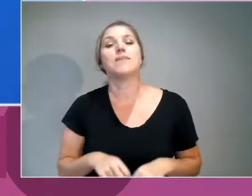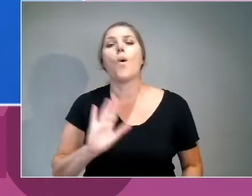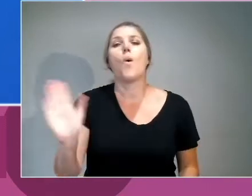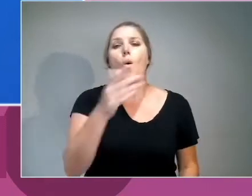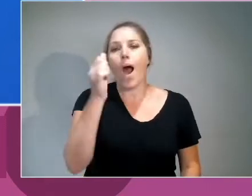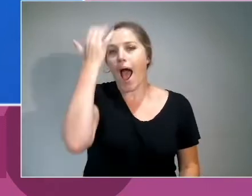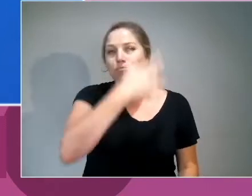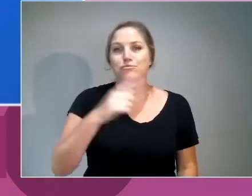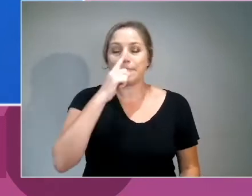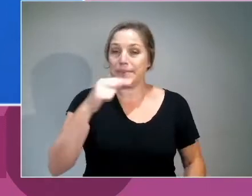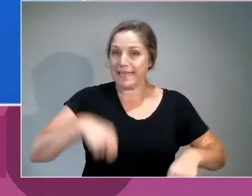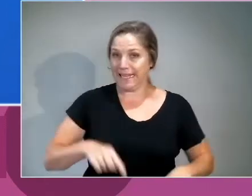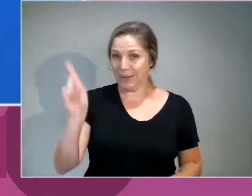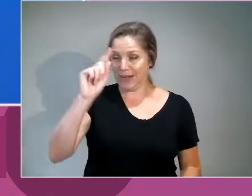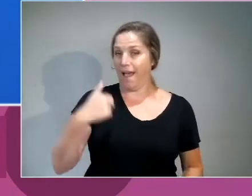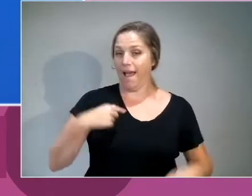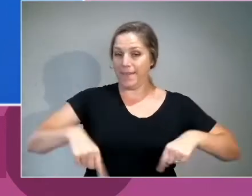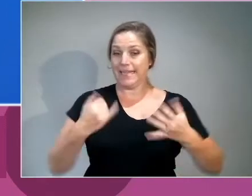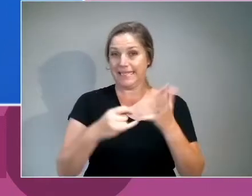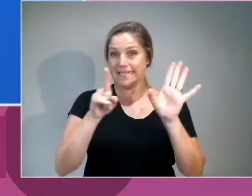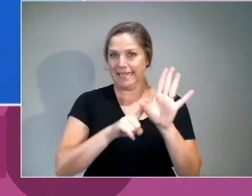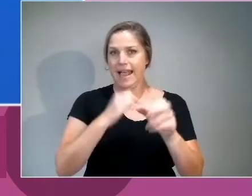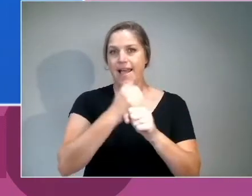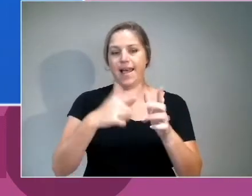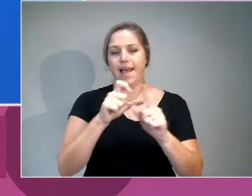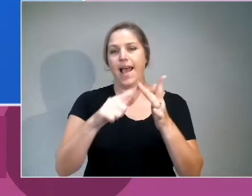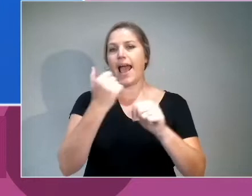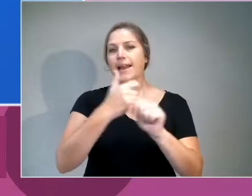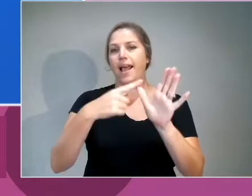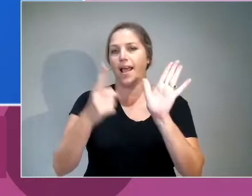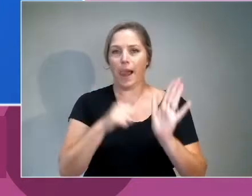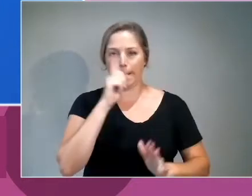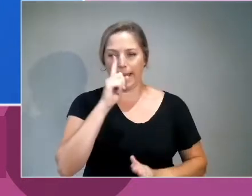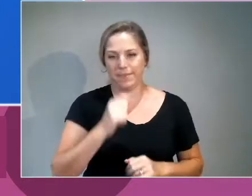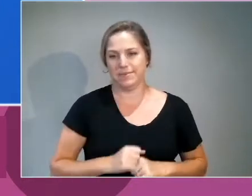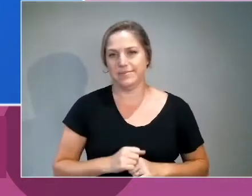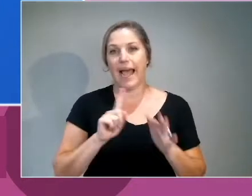I am here in Sydney, so it is the Gadigal people of the Eora nation and I pay my respects to their